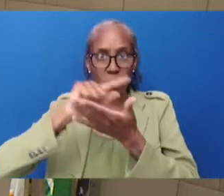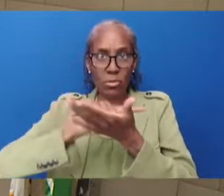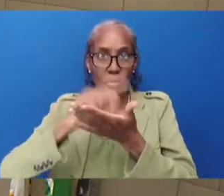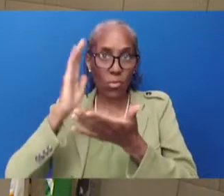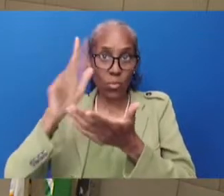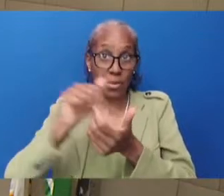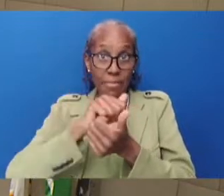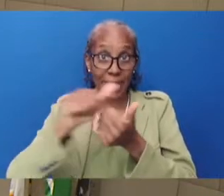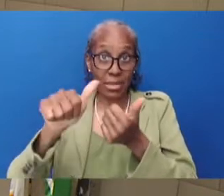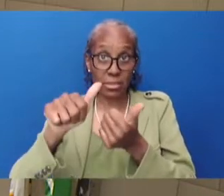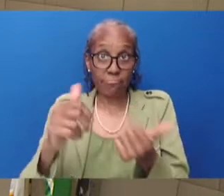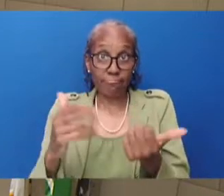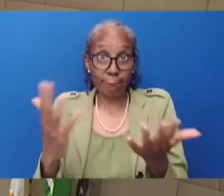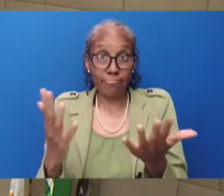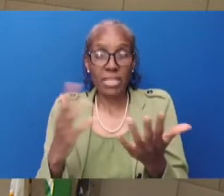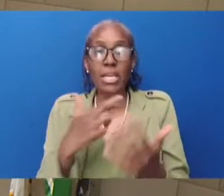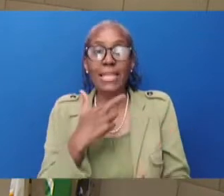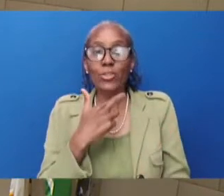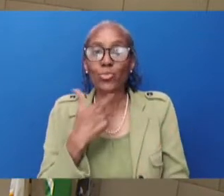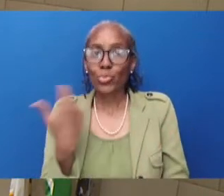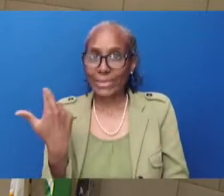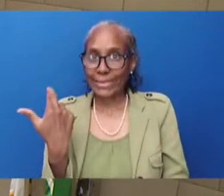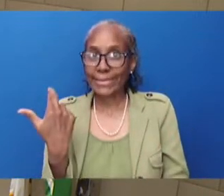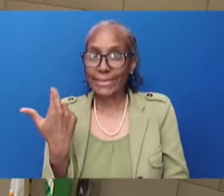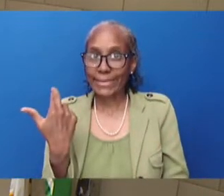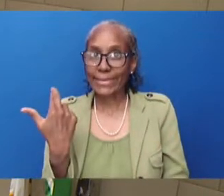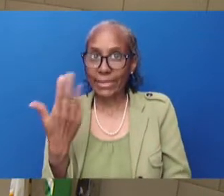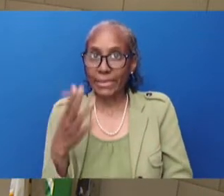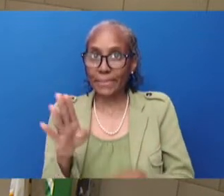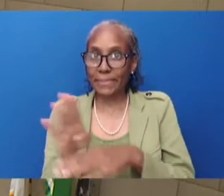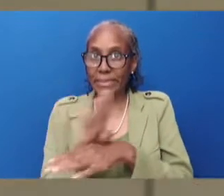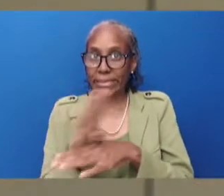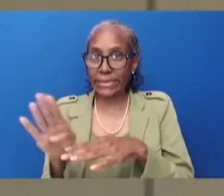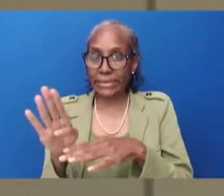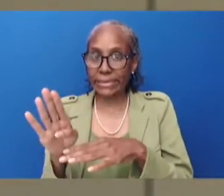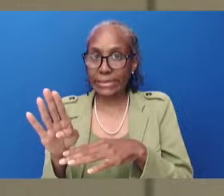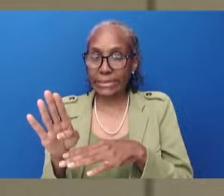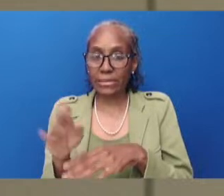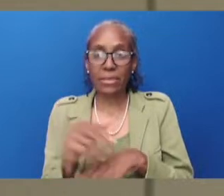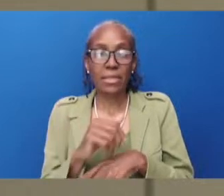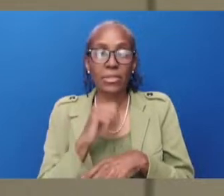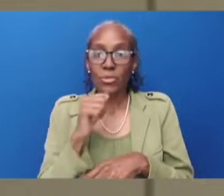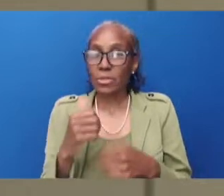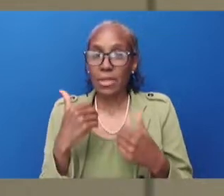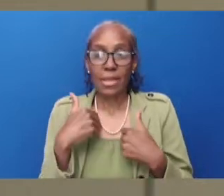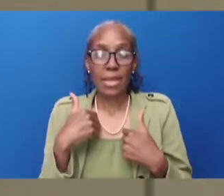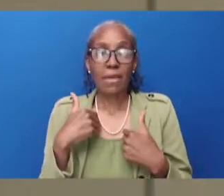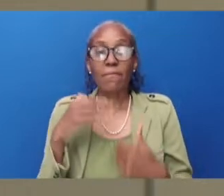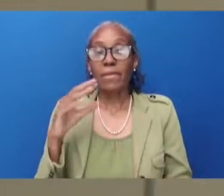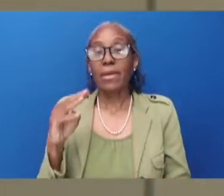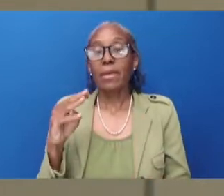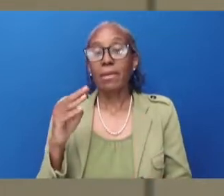AND YOU DON'T KNOW IF THE